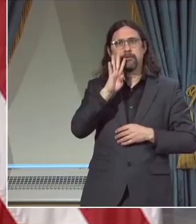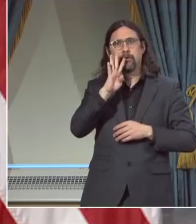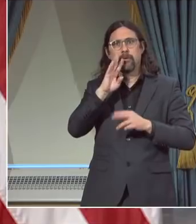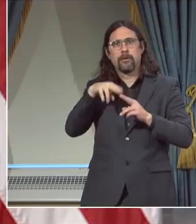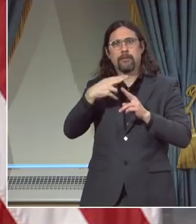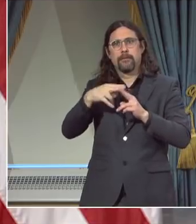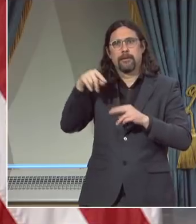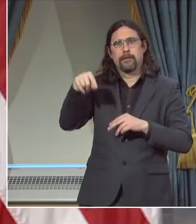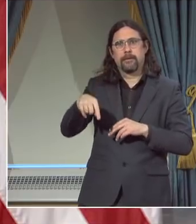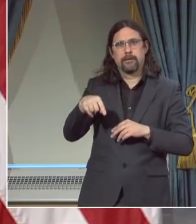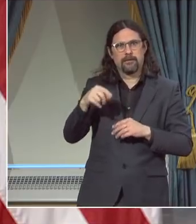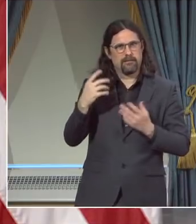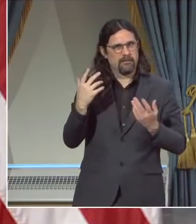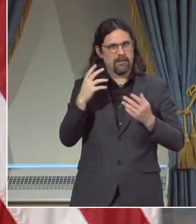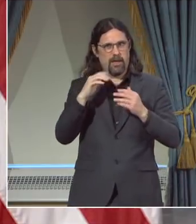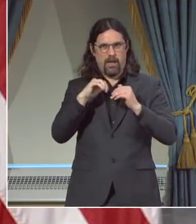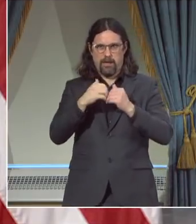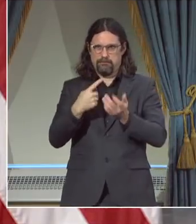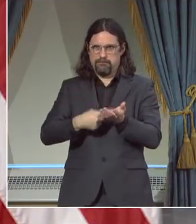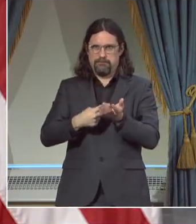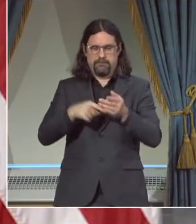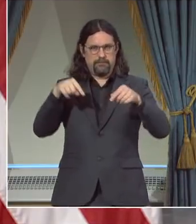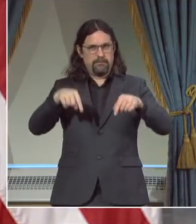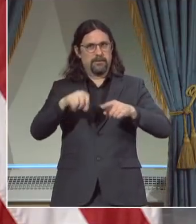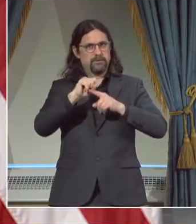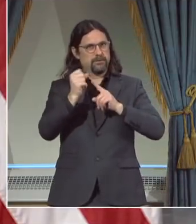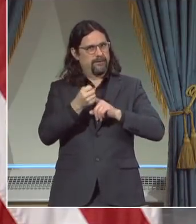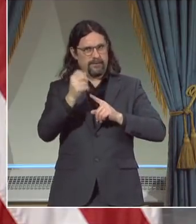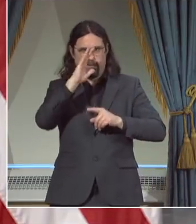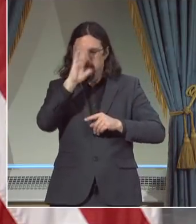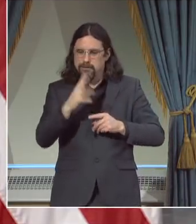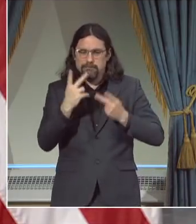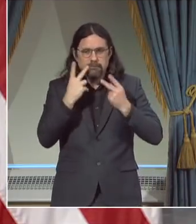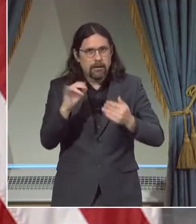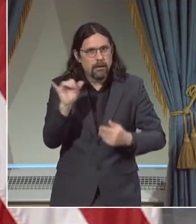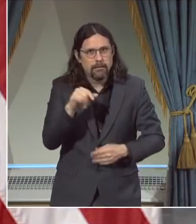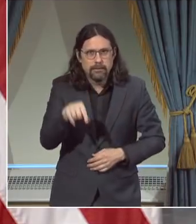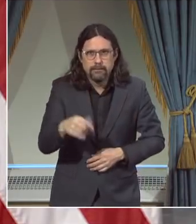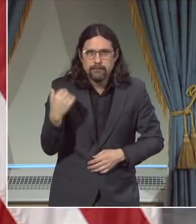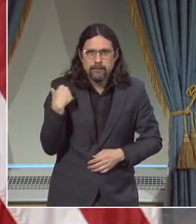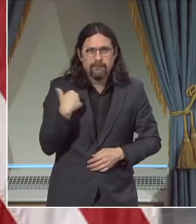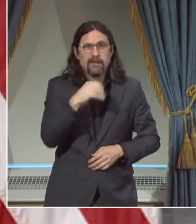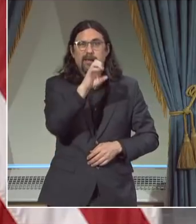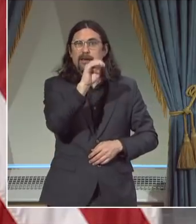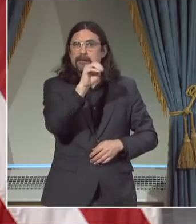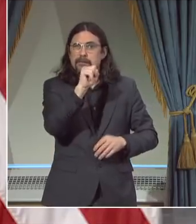LATER ON IN QUTESI ONAND ANSWER. THIS IS UNPRECEDENTED. WE'VE NEVER SEEN OUR EMS SYSTEM